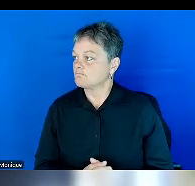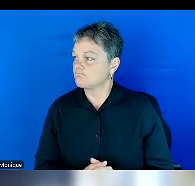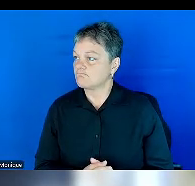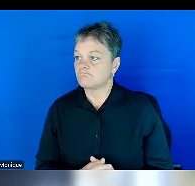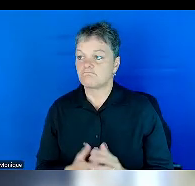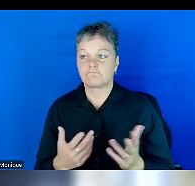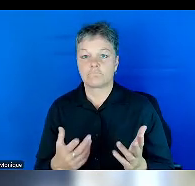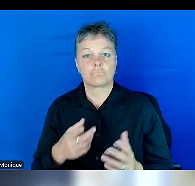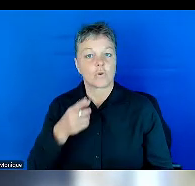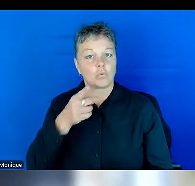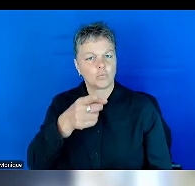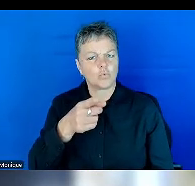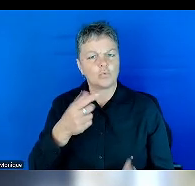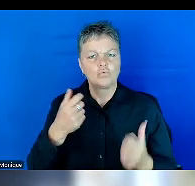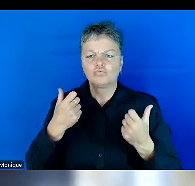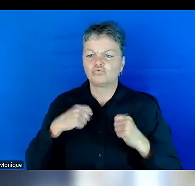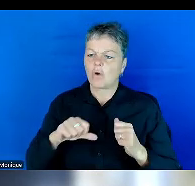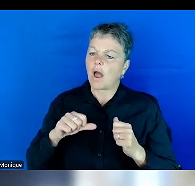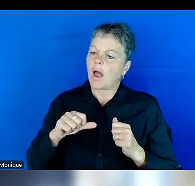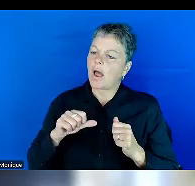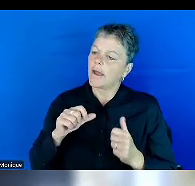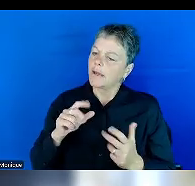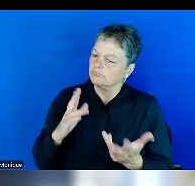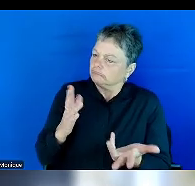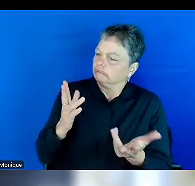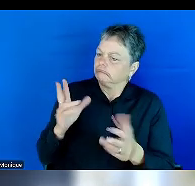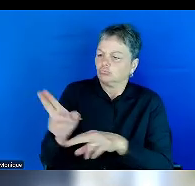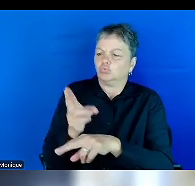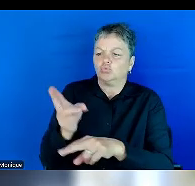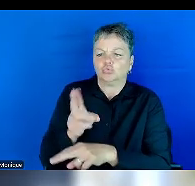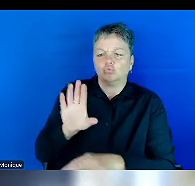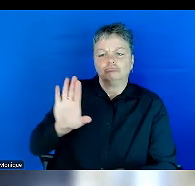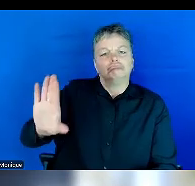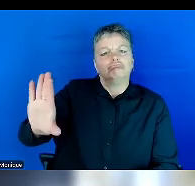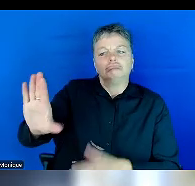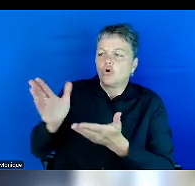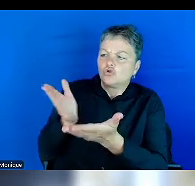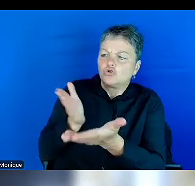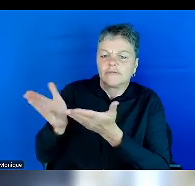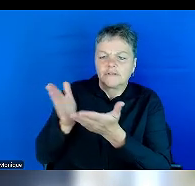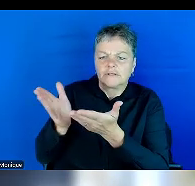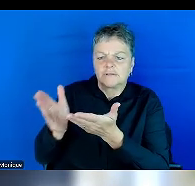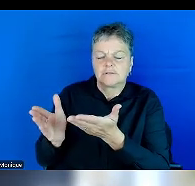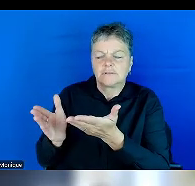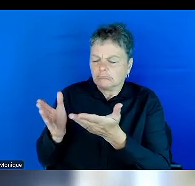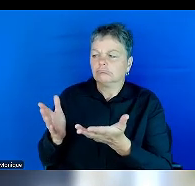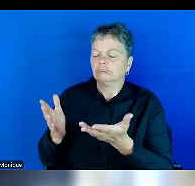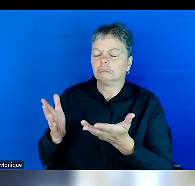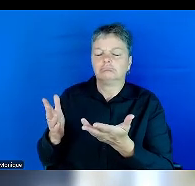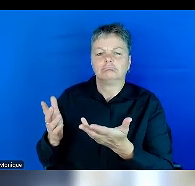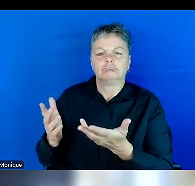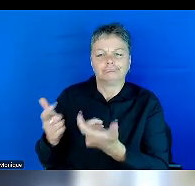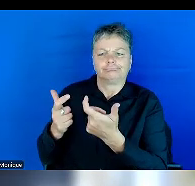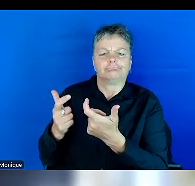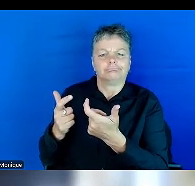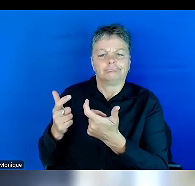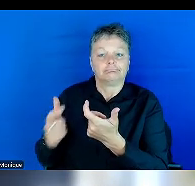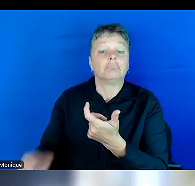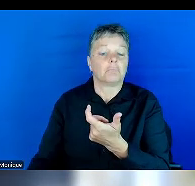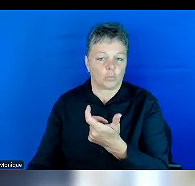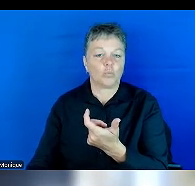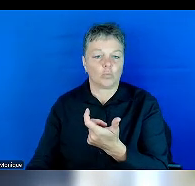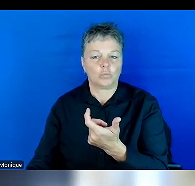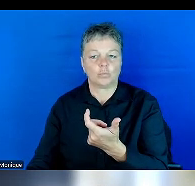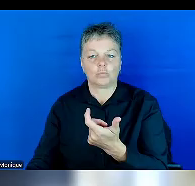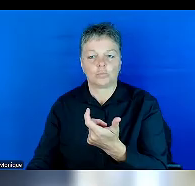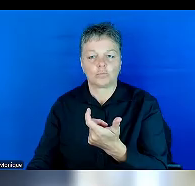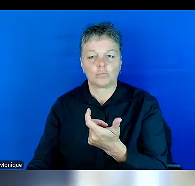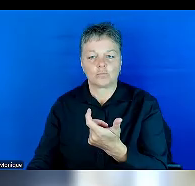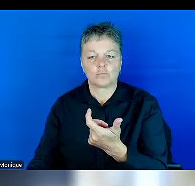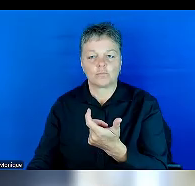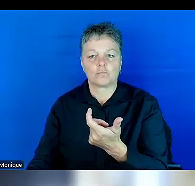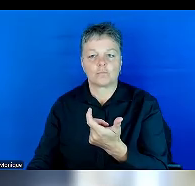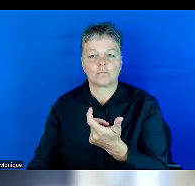are trying to access services. Um that's something we could give advice or help with. Um, if you are